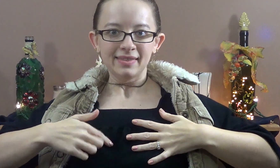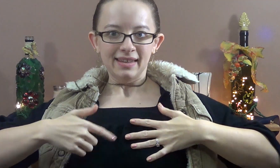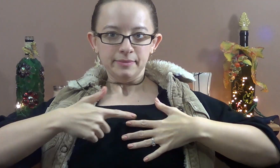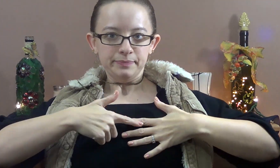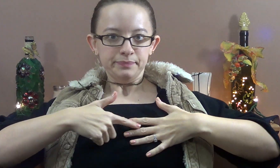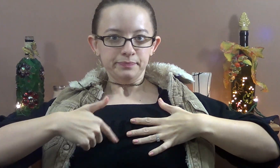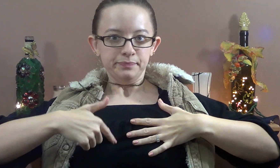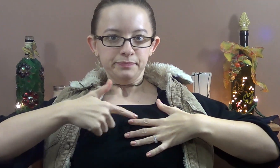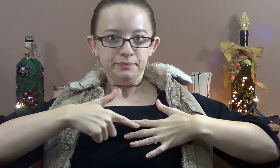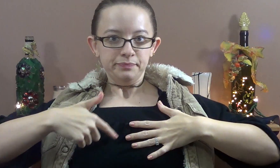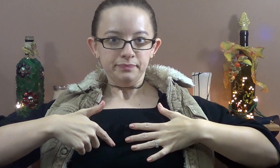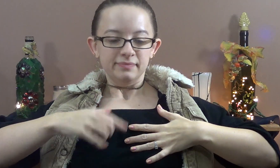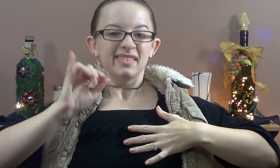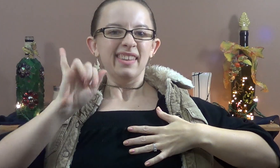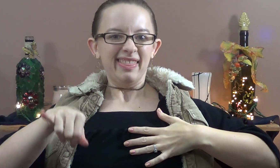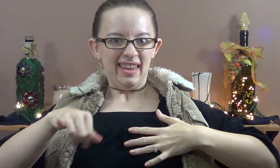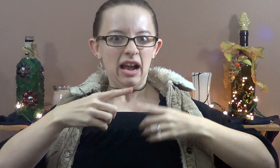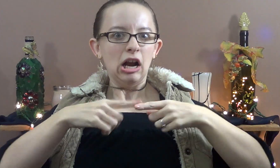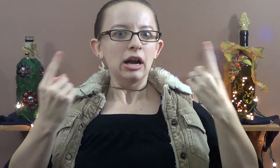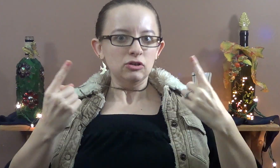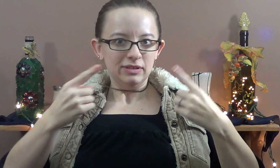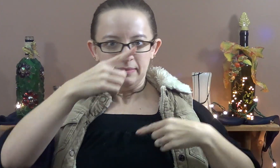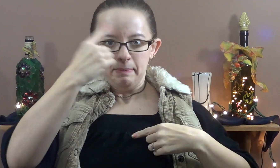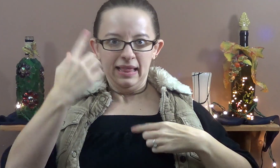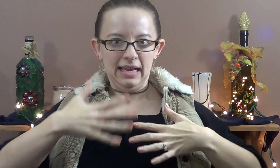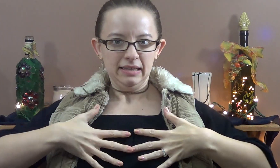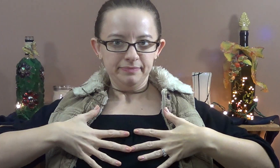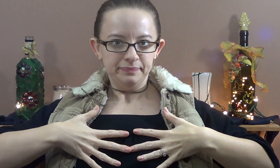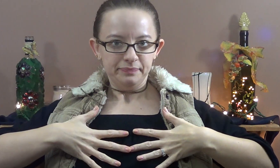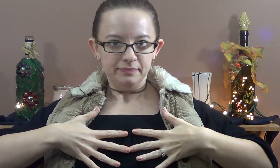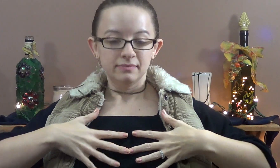have this color, this black. That is contrasting agaisnt